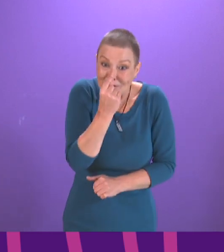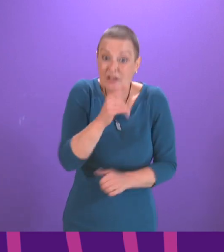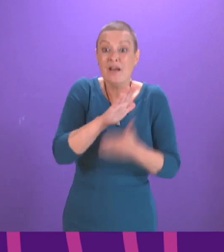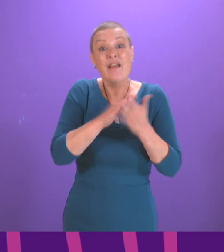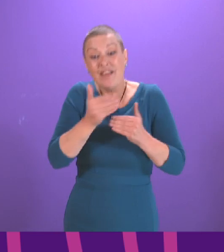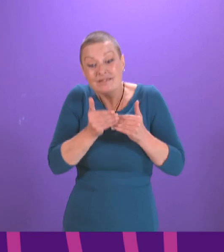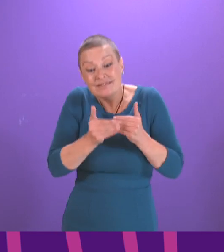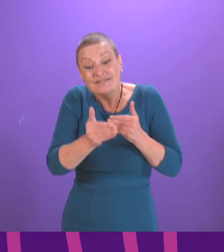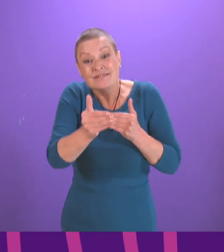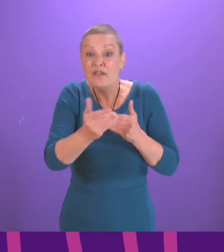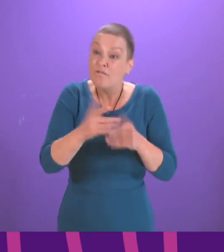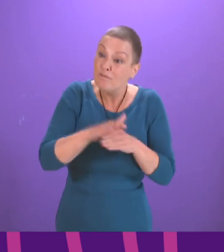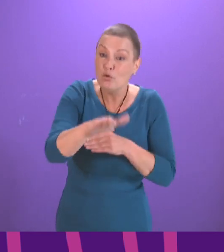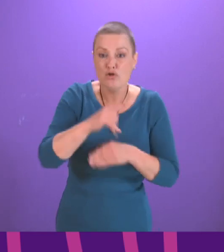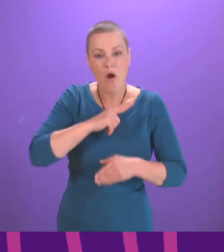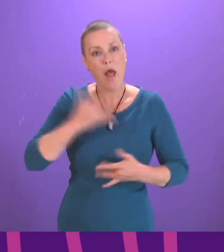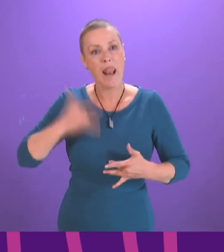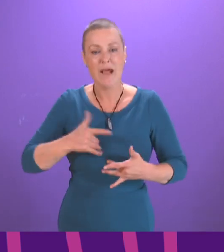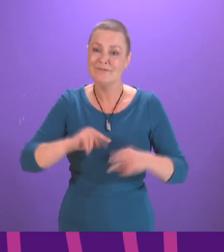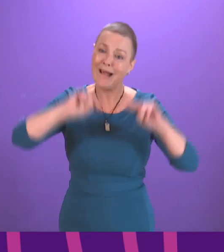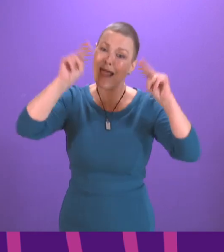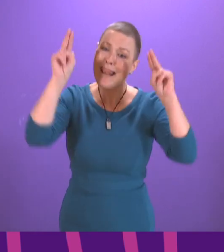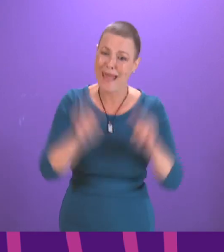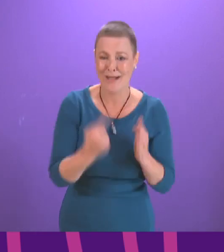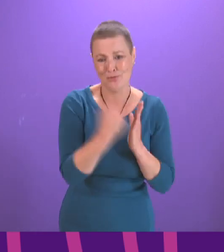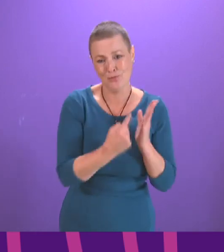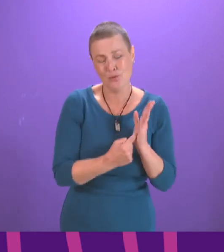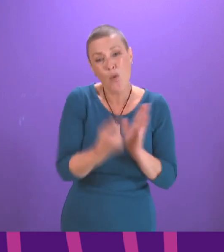less restricted lives in, I hope, the reasonably near future.